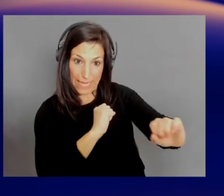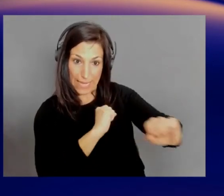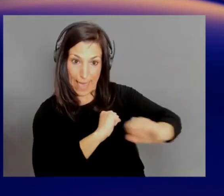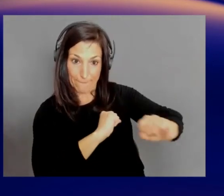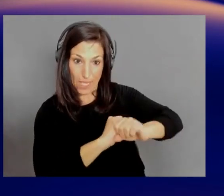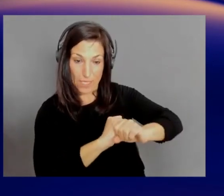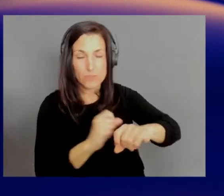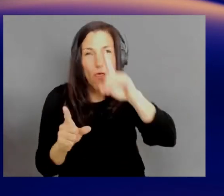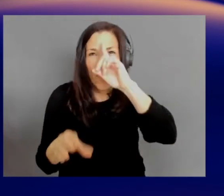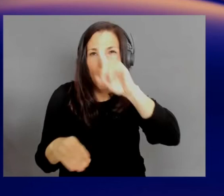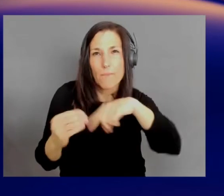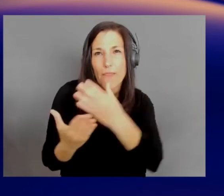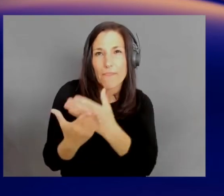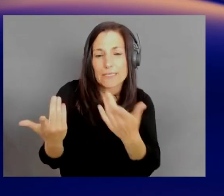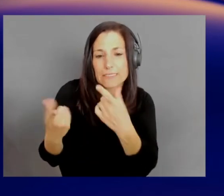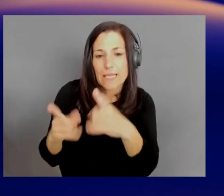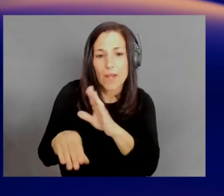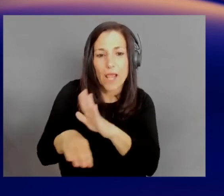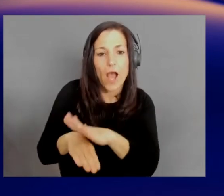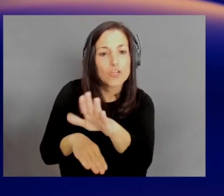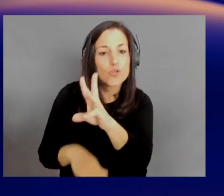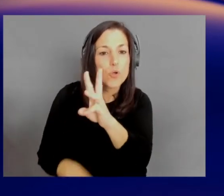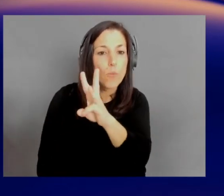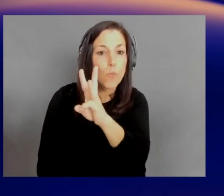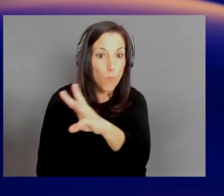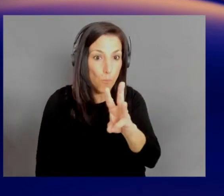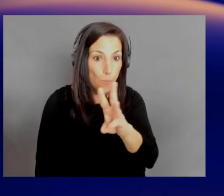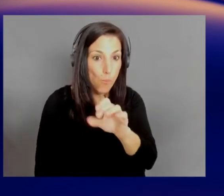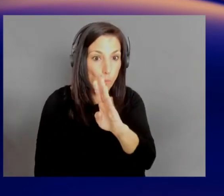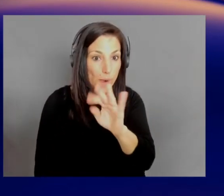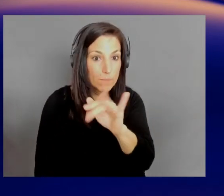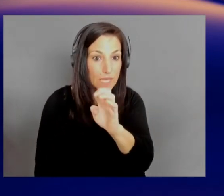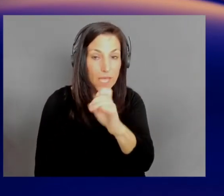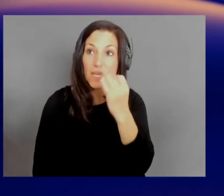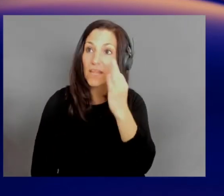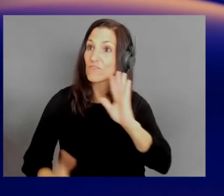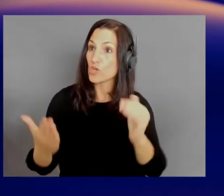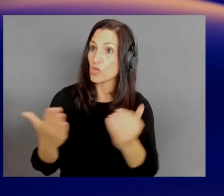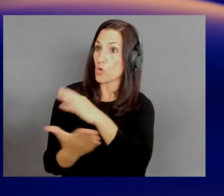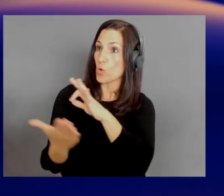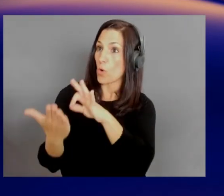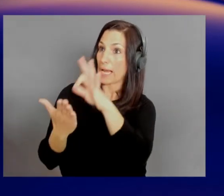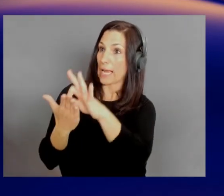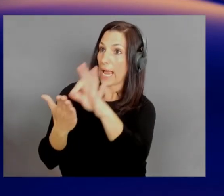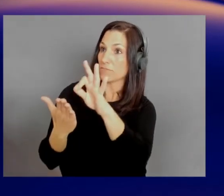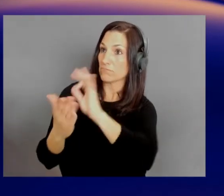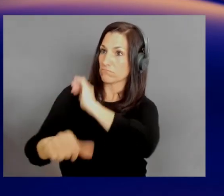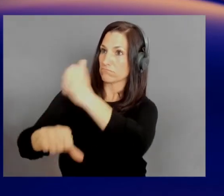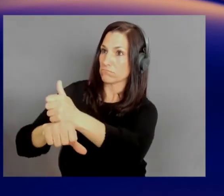So a new account signs up, you want to send them a communication. You have an abandoned cart situation,